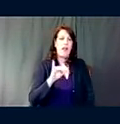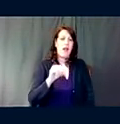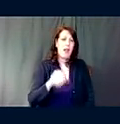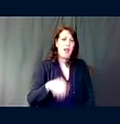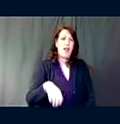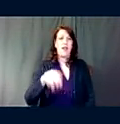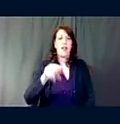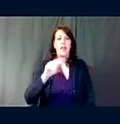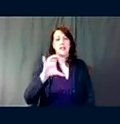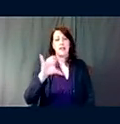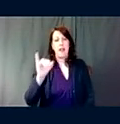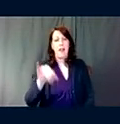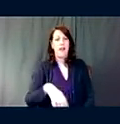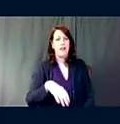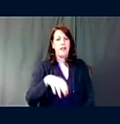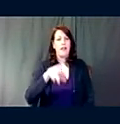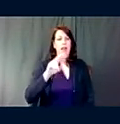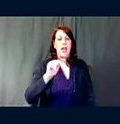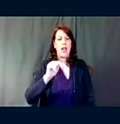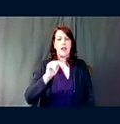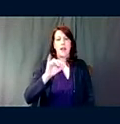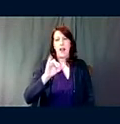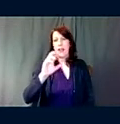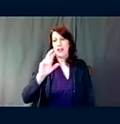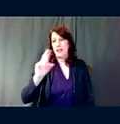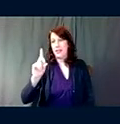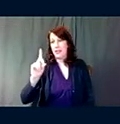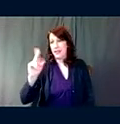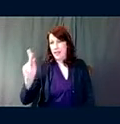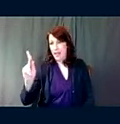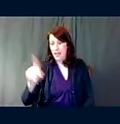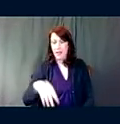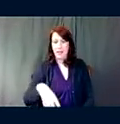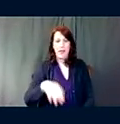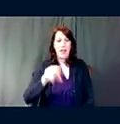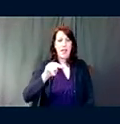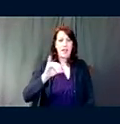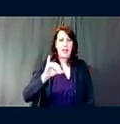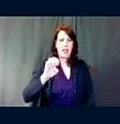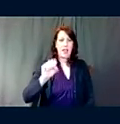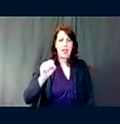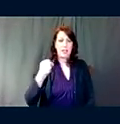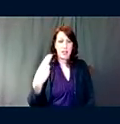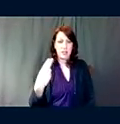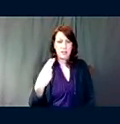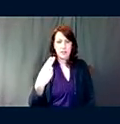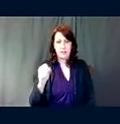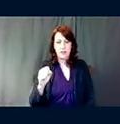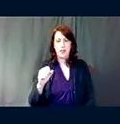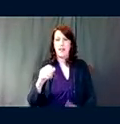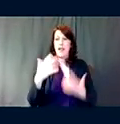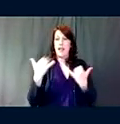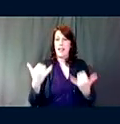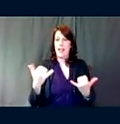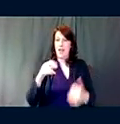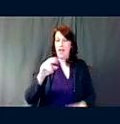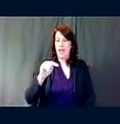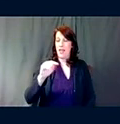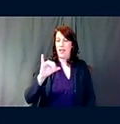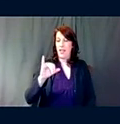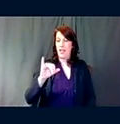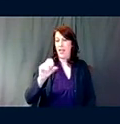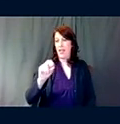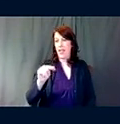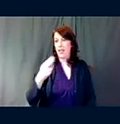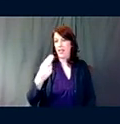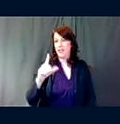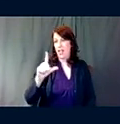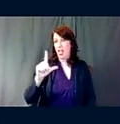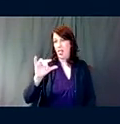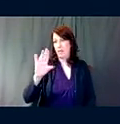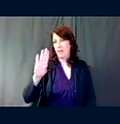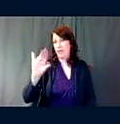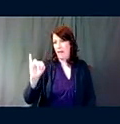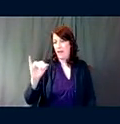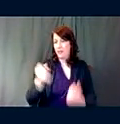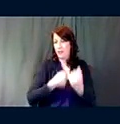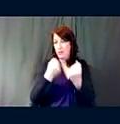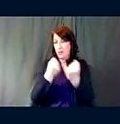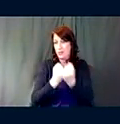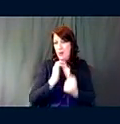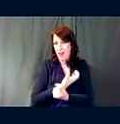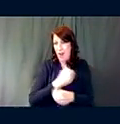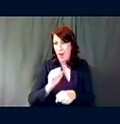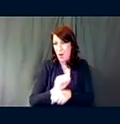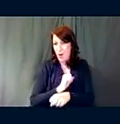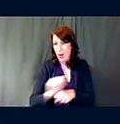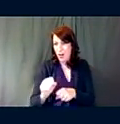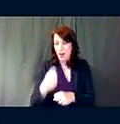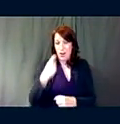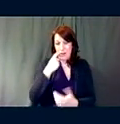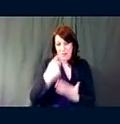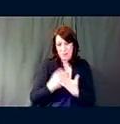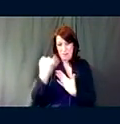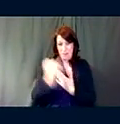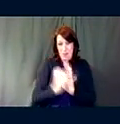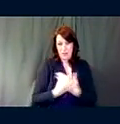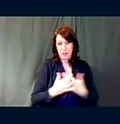THE YEARS THE NIA, NCI, NIMHD,